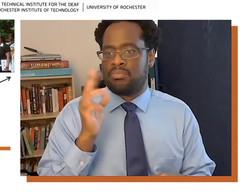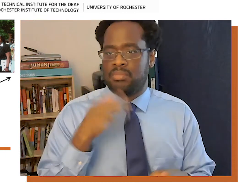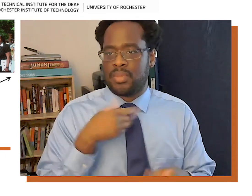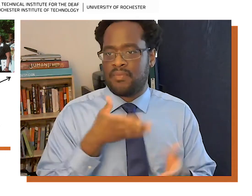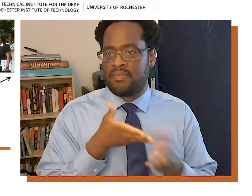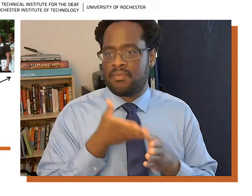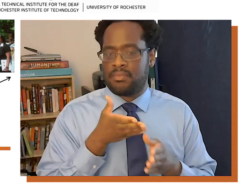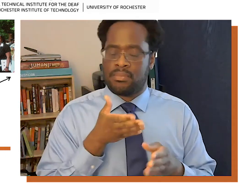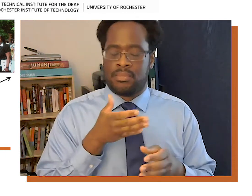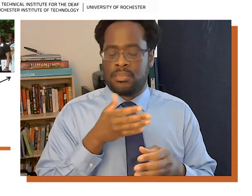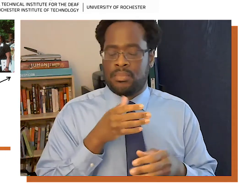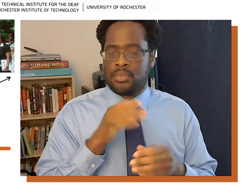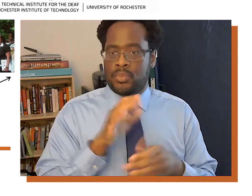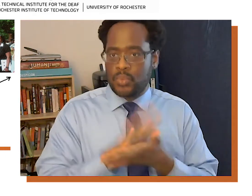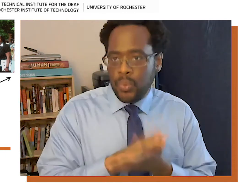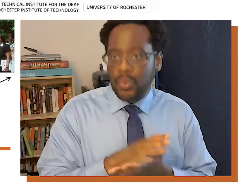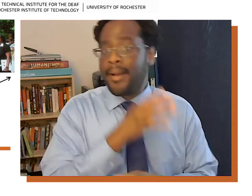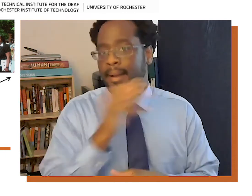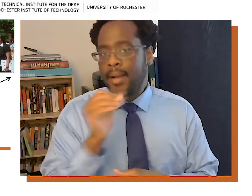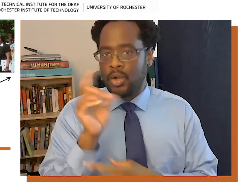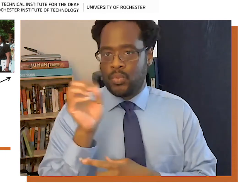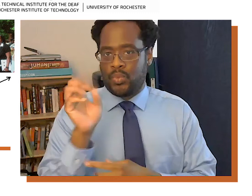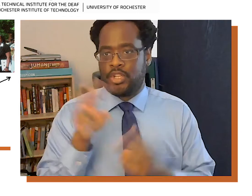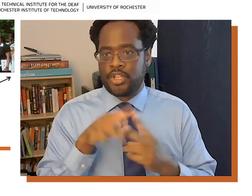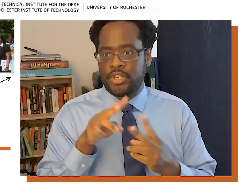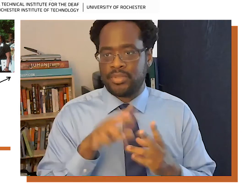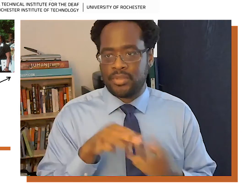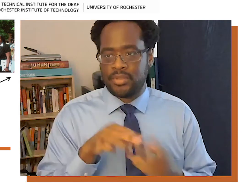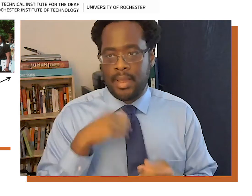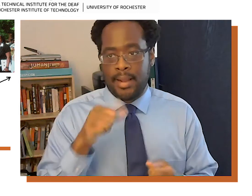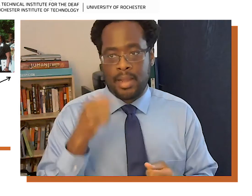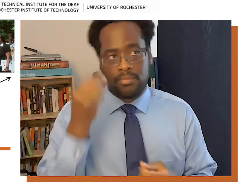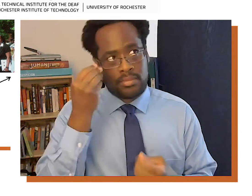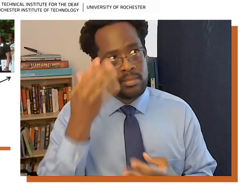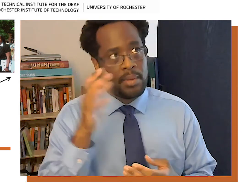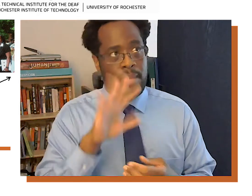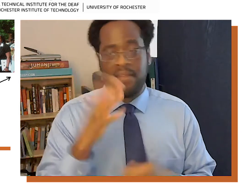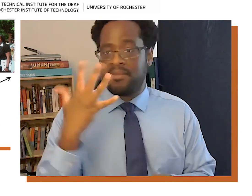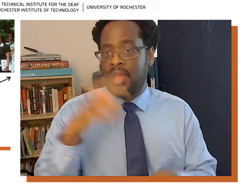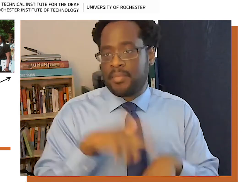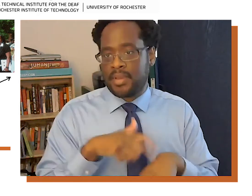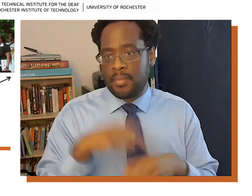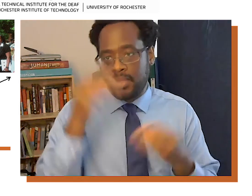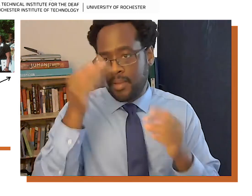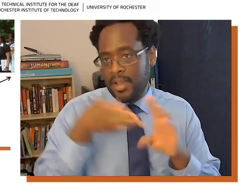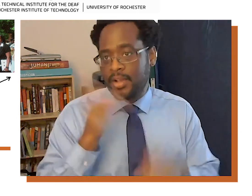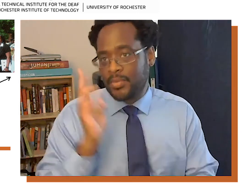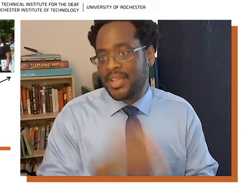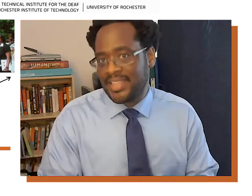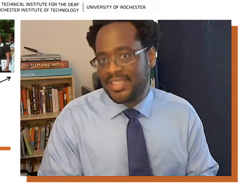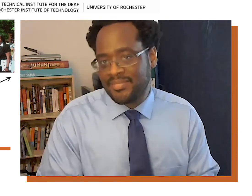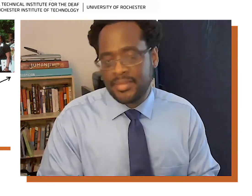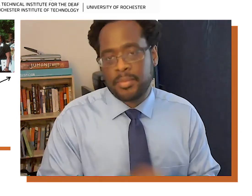that have been very frustrating and almost caused me to quit both school and my career. There were probably about 5 times